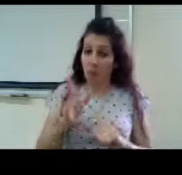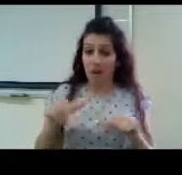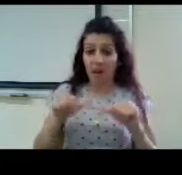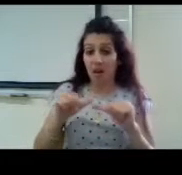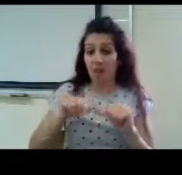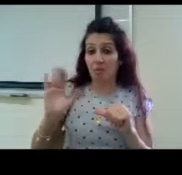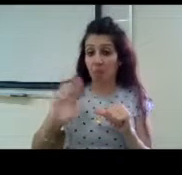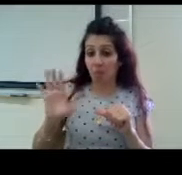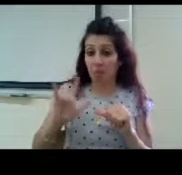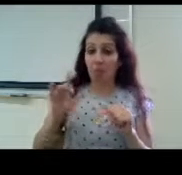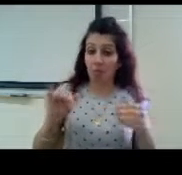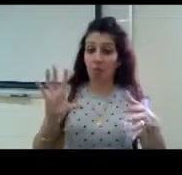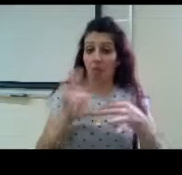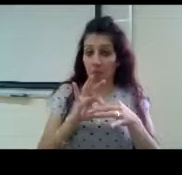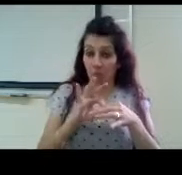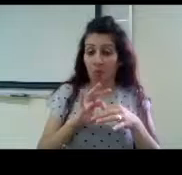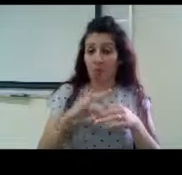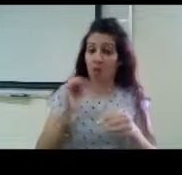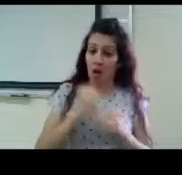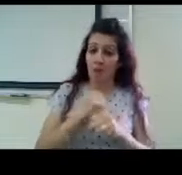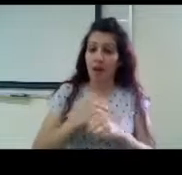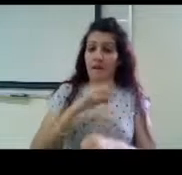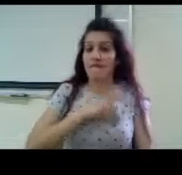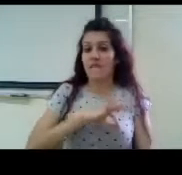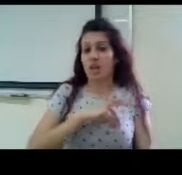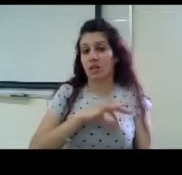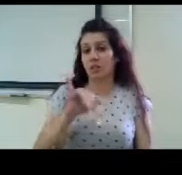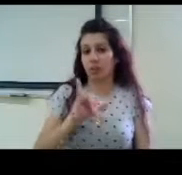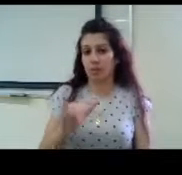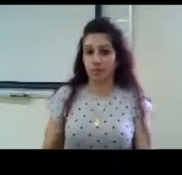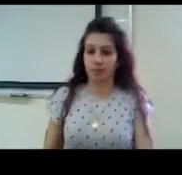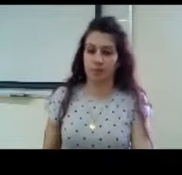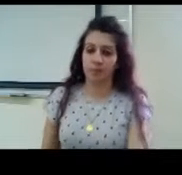incredibly important for us is to ensure that we've designed for accessibility